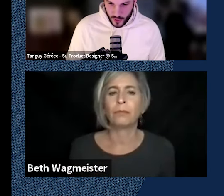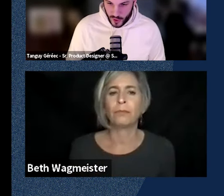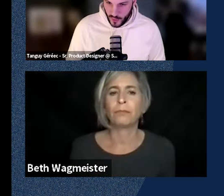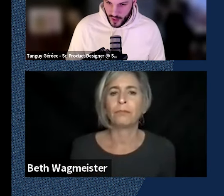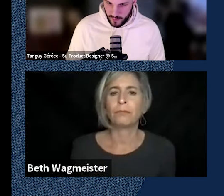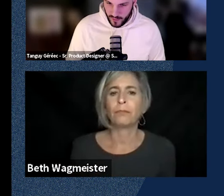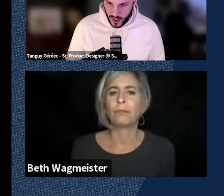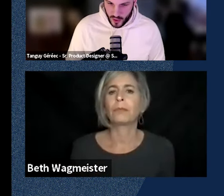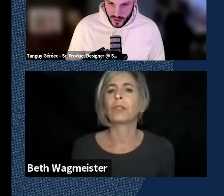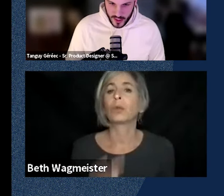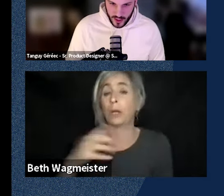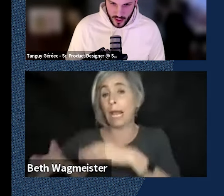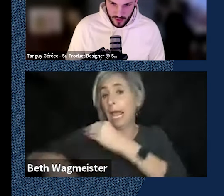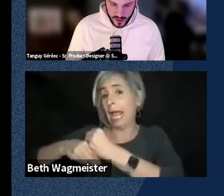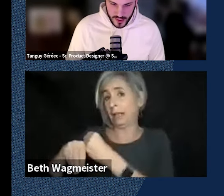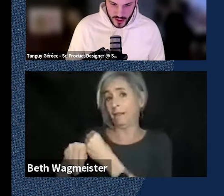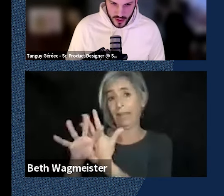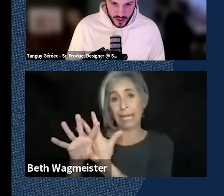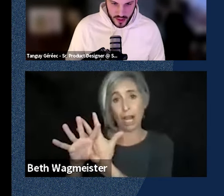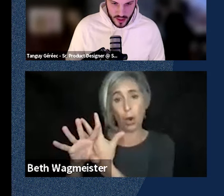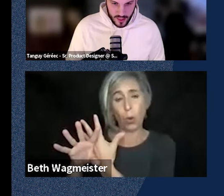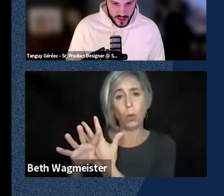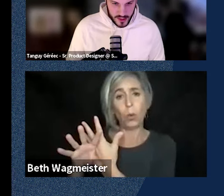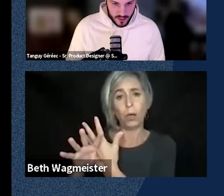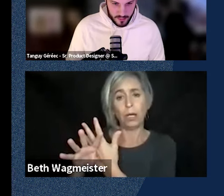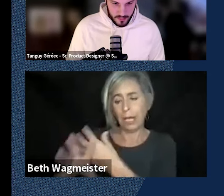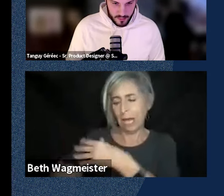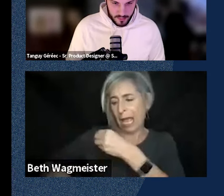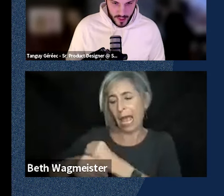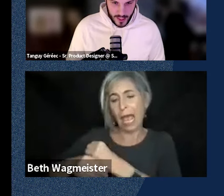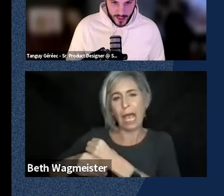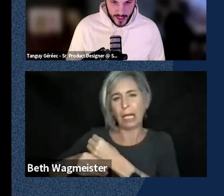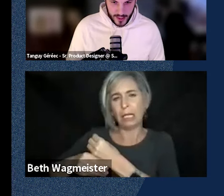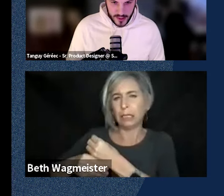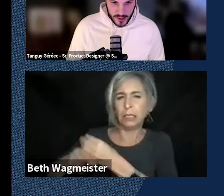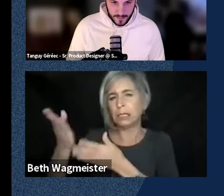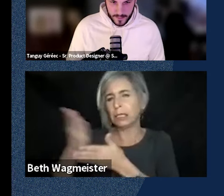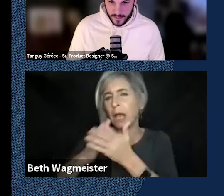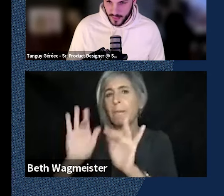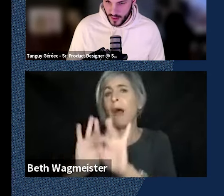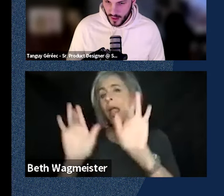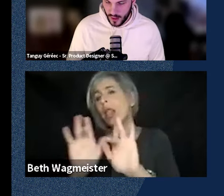So here we have a video let's add another section and then some highlights.